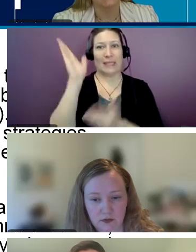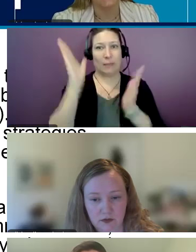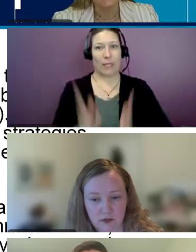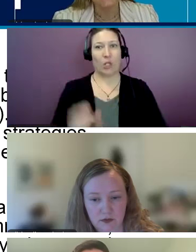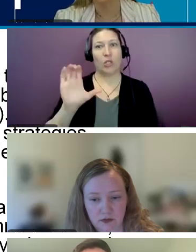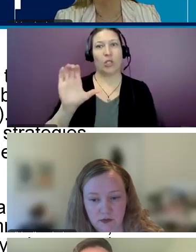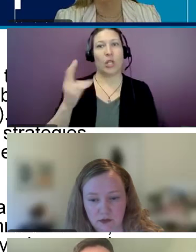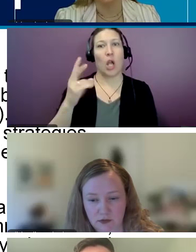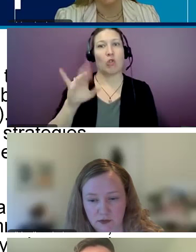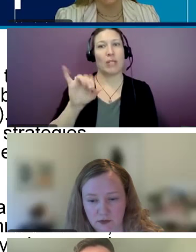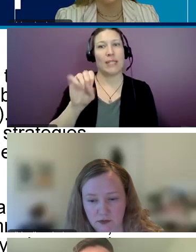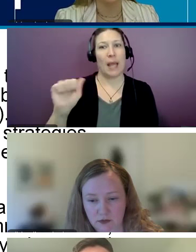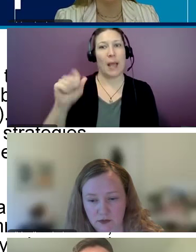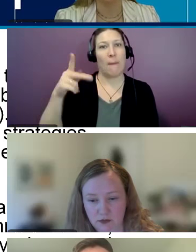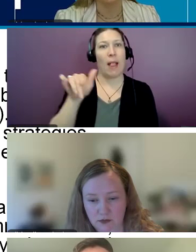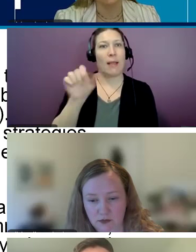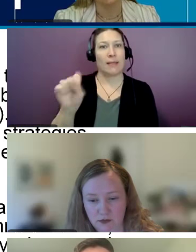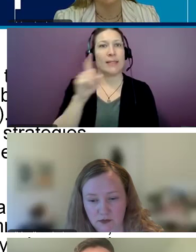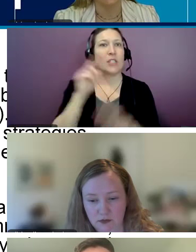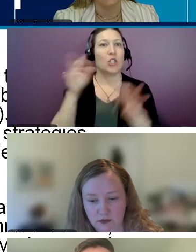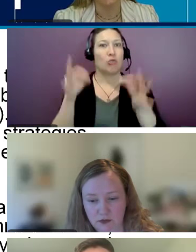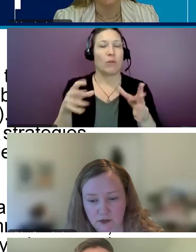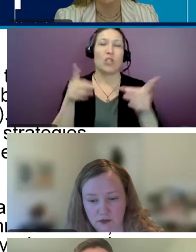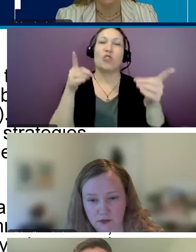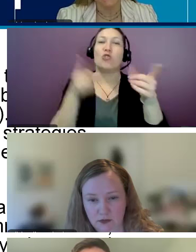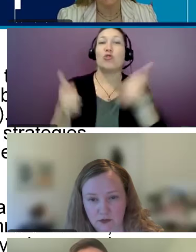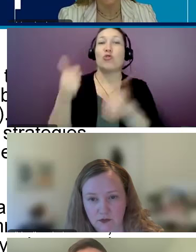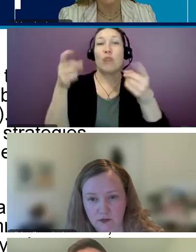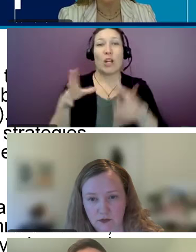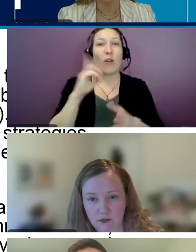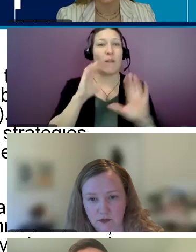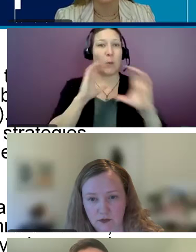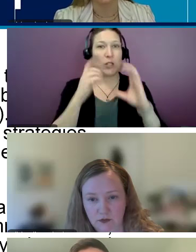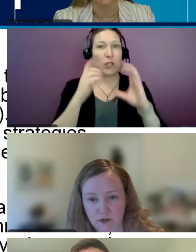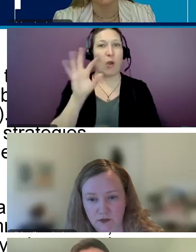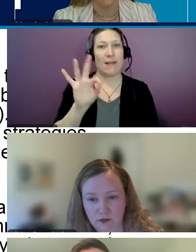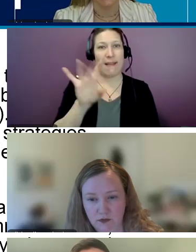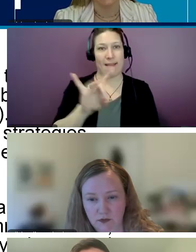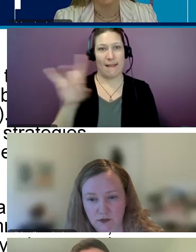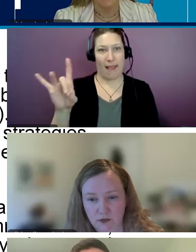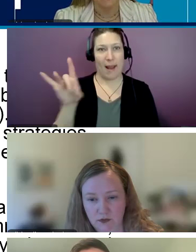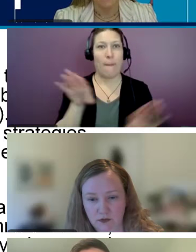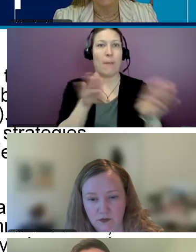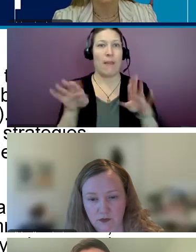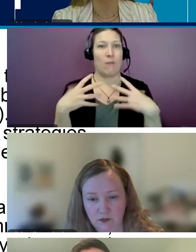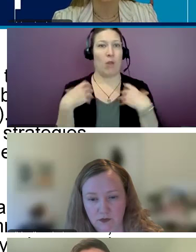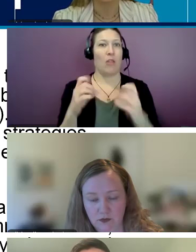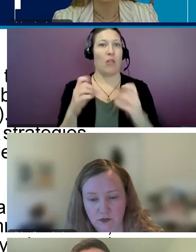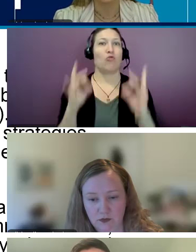Charissa Pallas is the Director of Communications for the 988 and Behavioral Health Crisis Coordinating Office at SAMHSA.